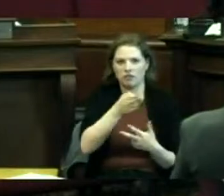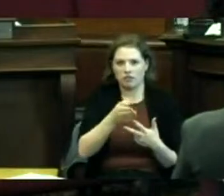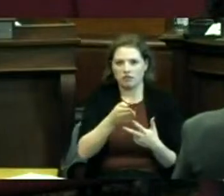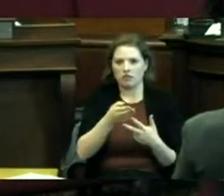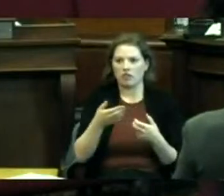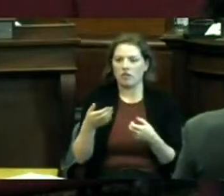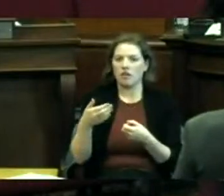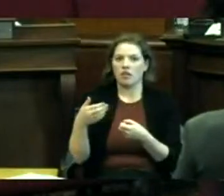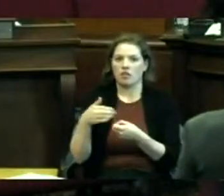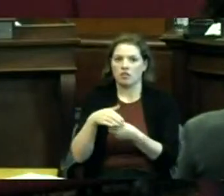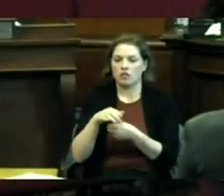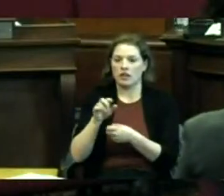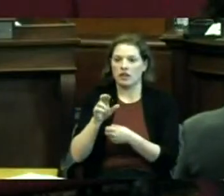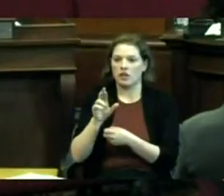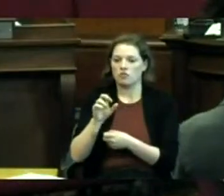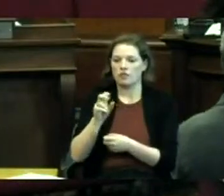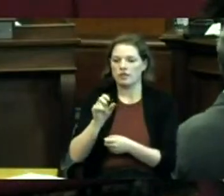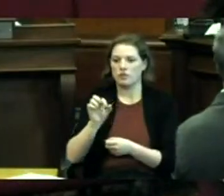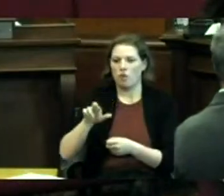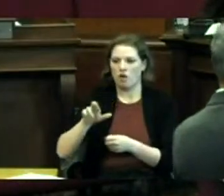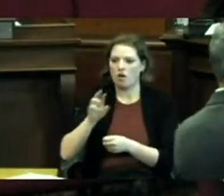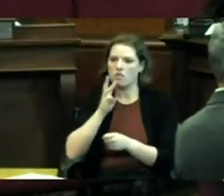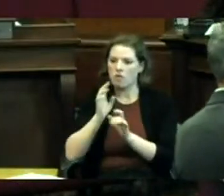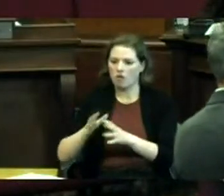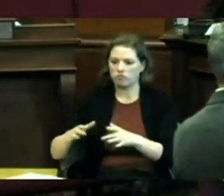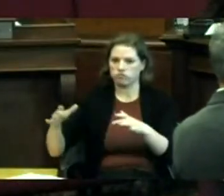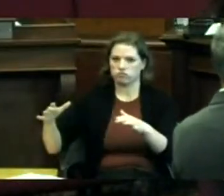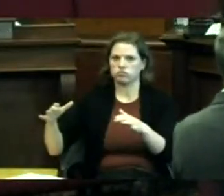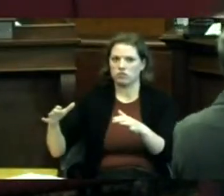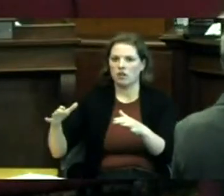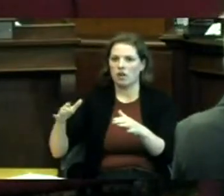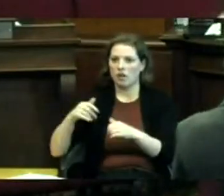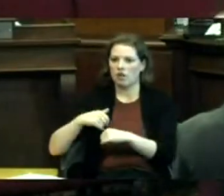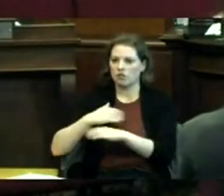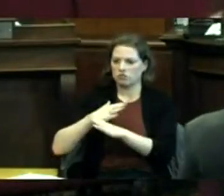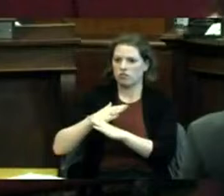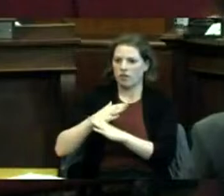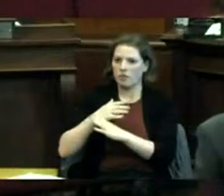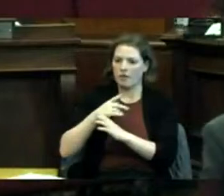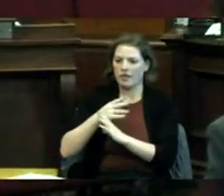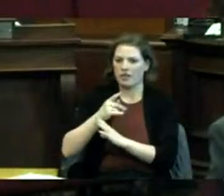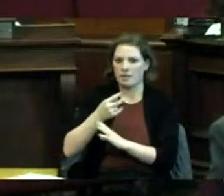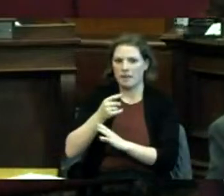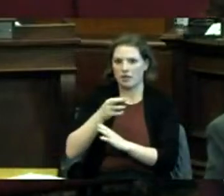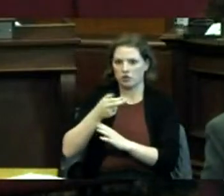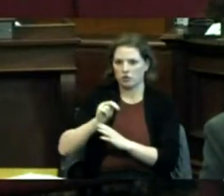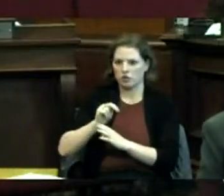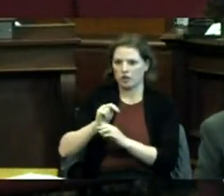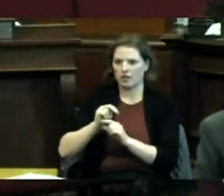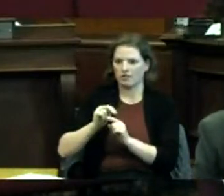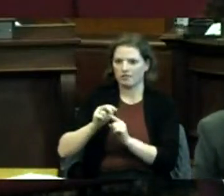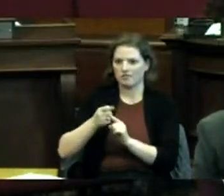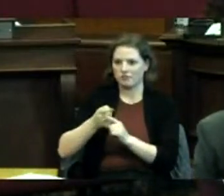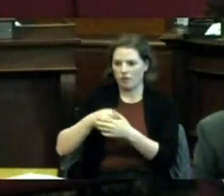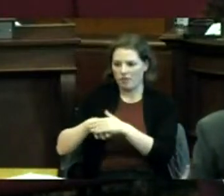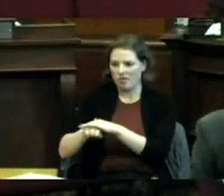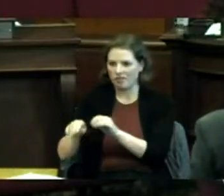make people sick, cover the reservoir in question in order